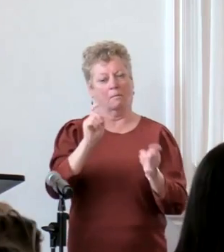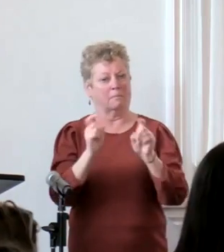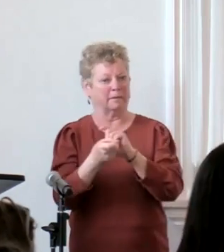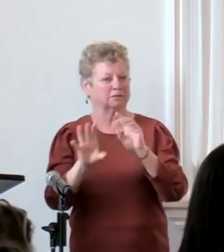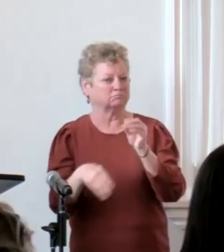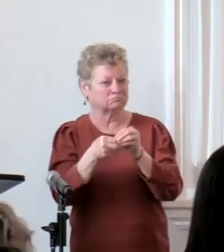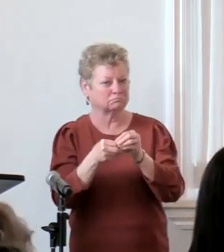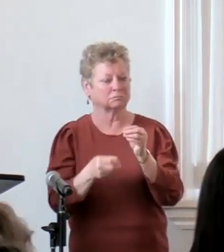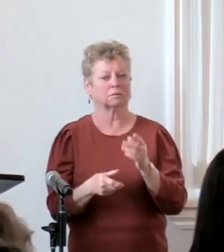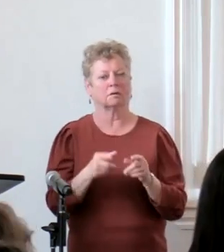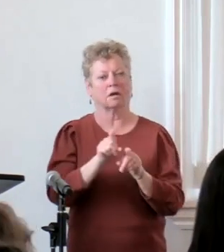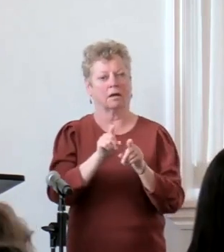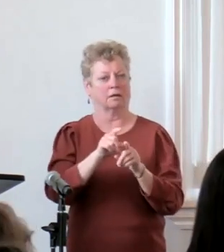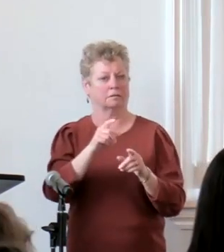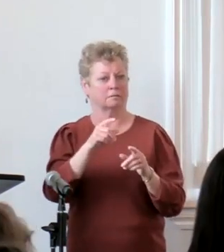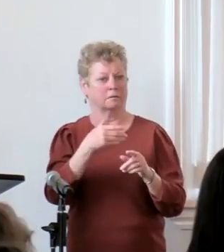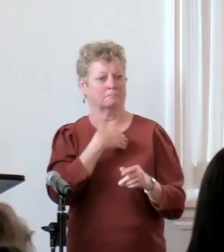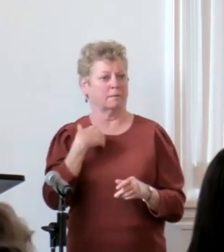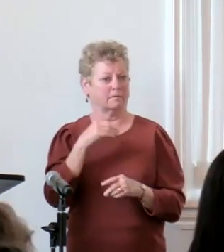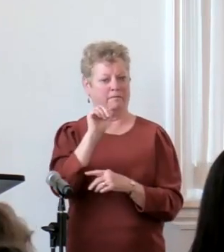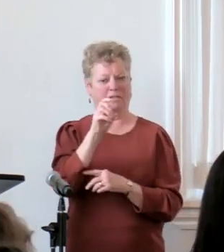and a member of the Assembly Matters Committee.